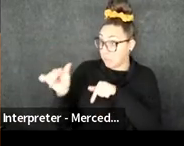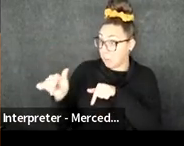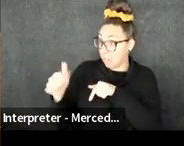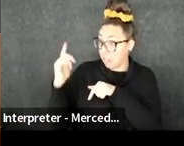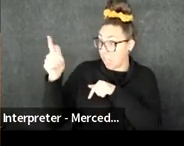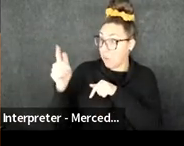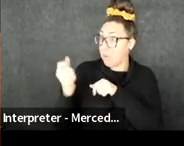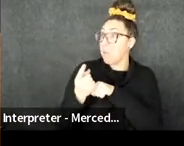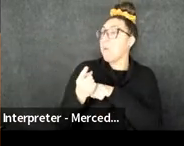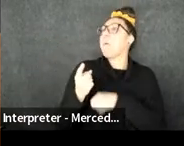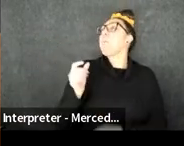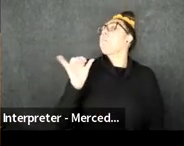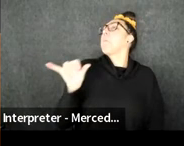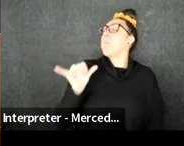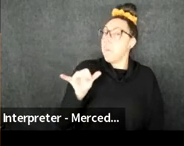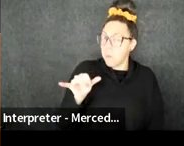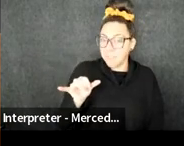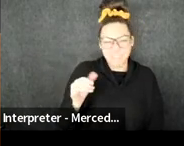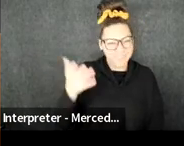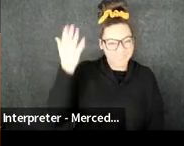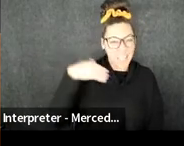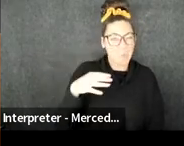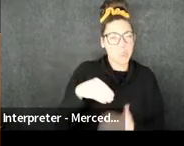I actually used to be a student aide at Crescent City College,